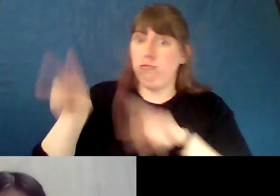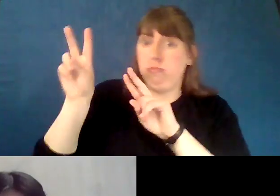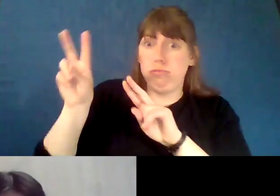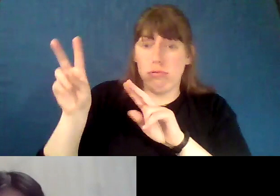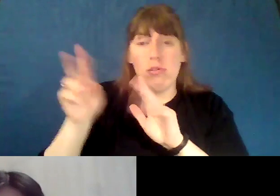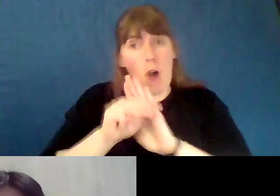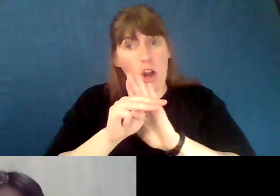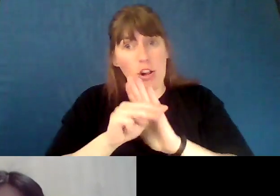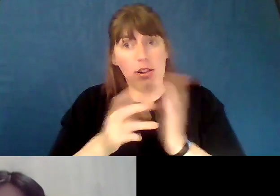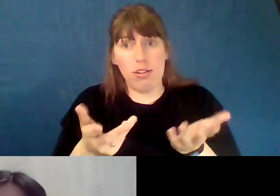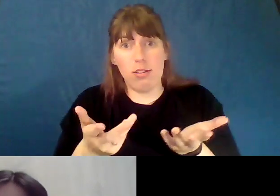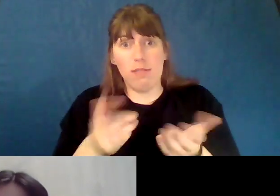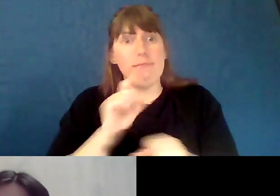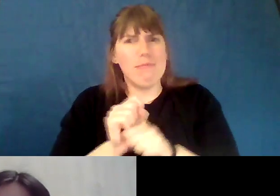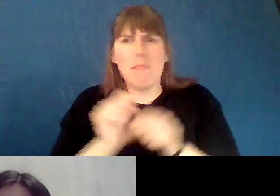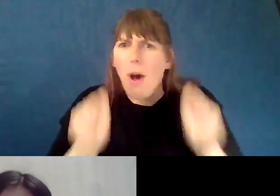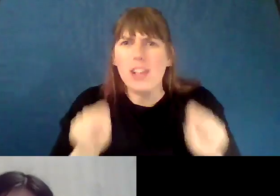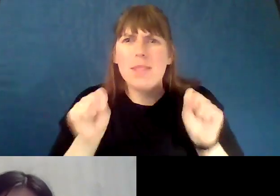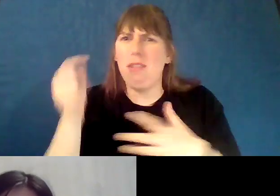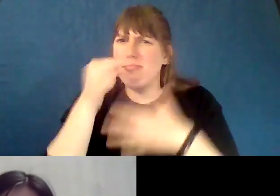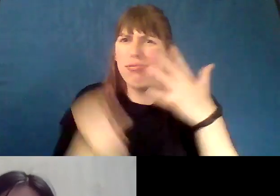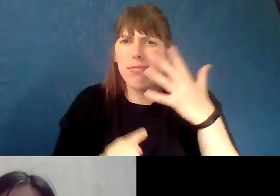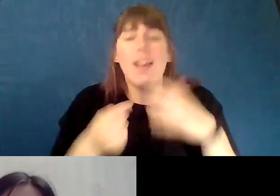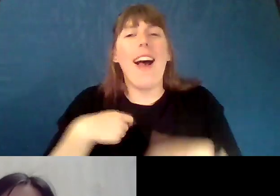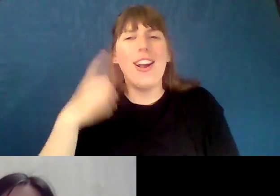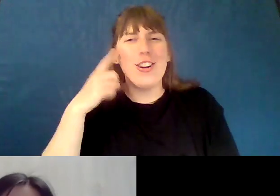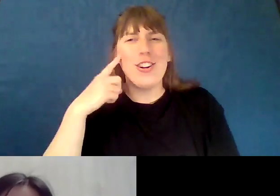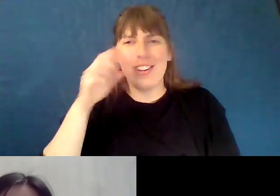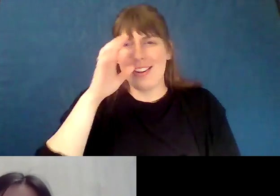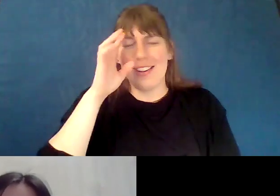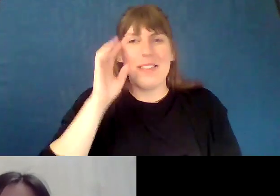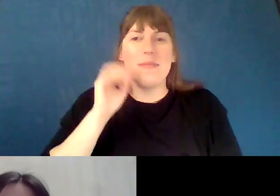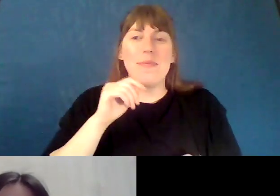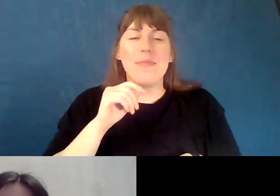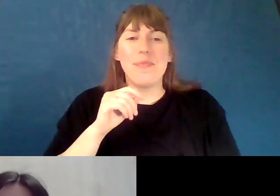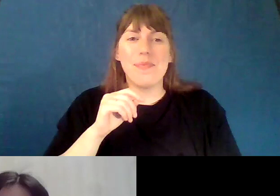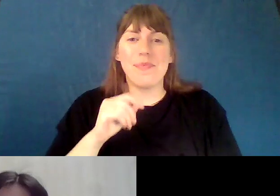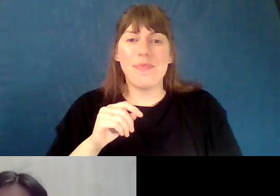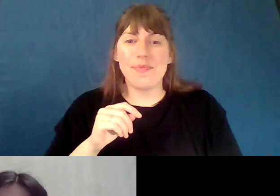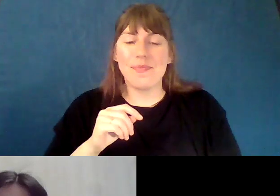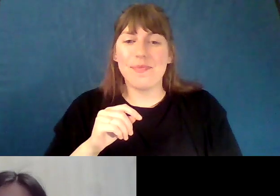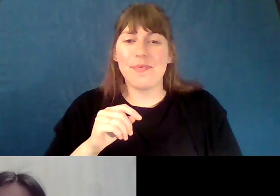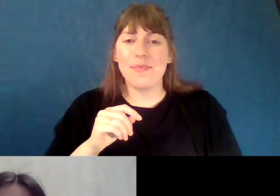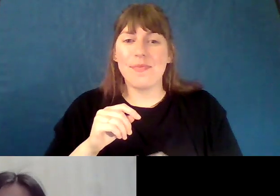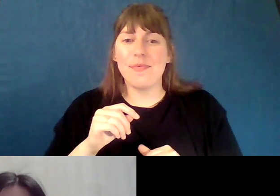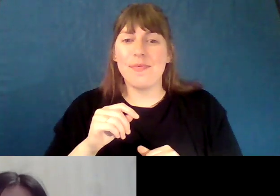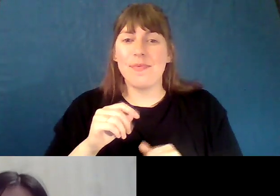what's possible. You know, I also heard that in how you were speaking about the project as